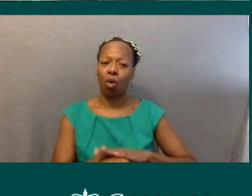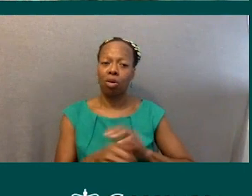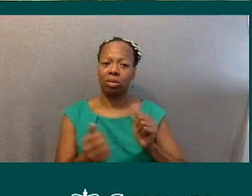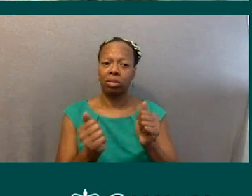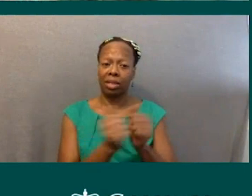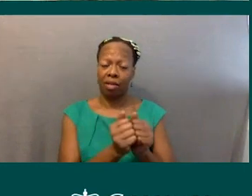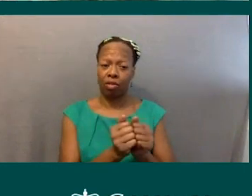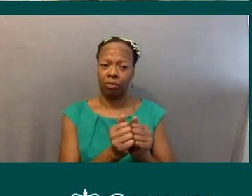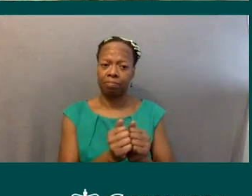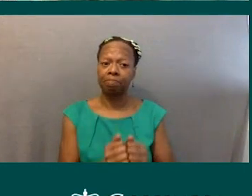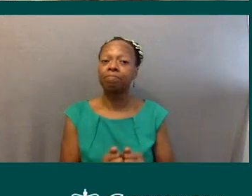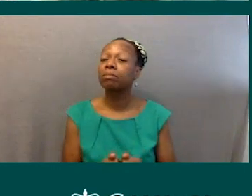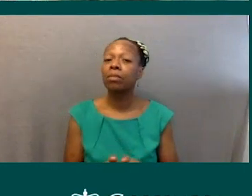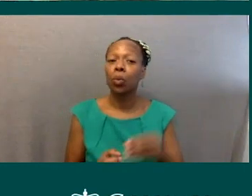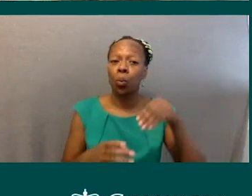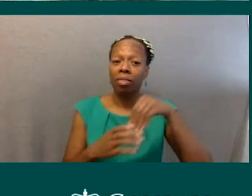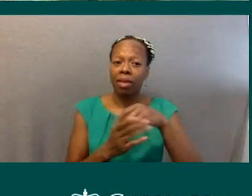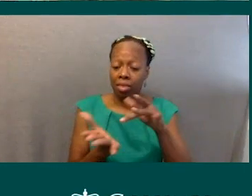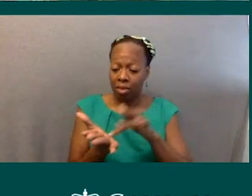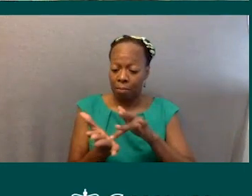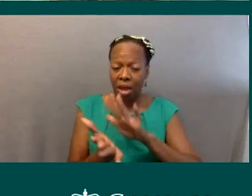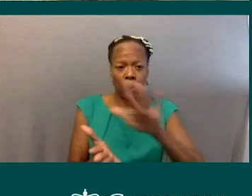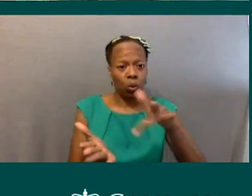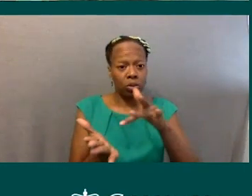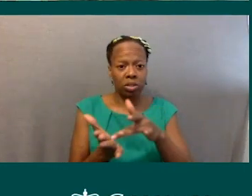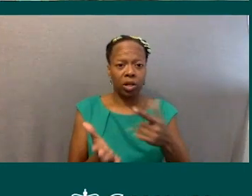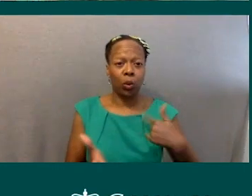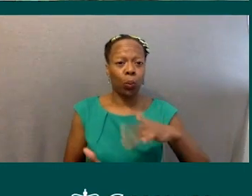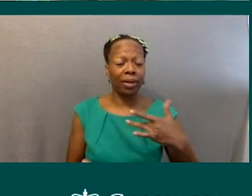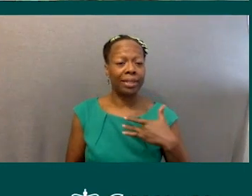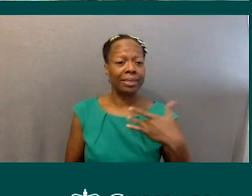within the medical center, so care can be tightly coordinated,